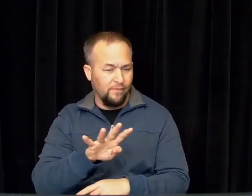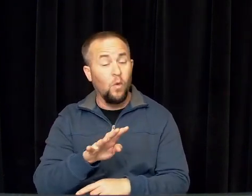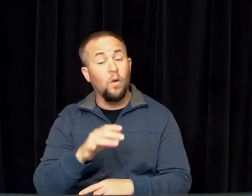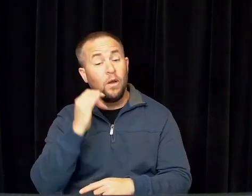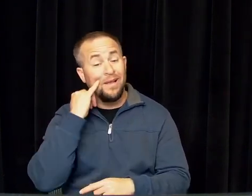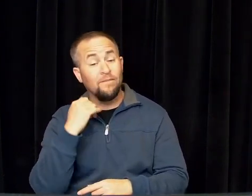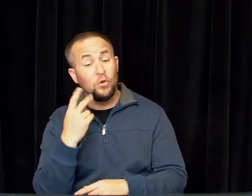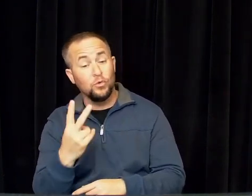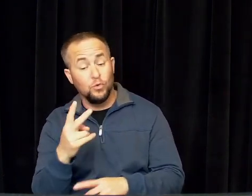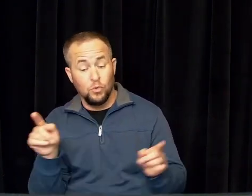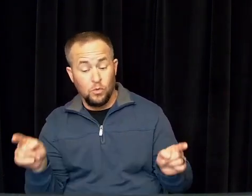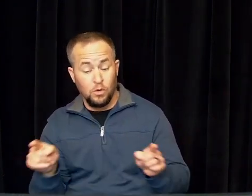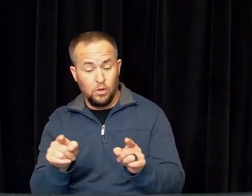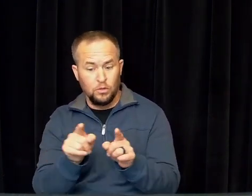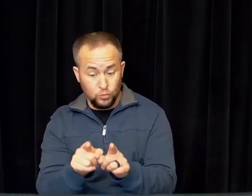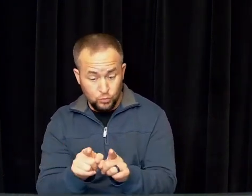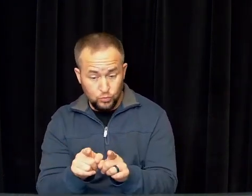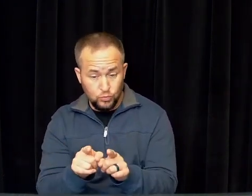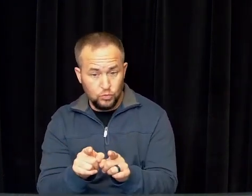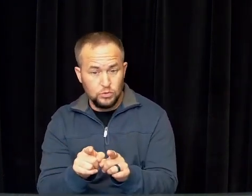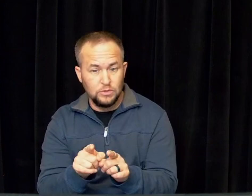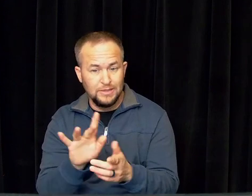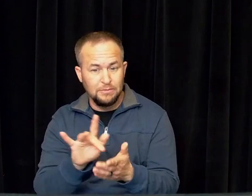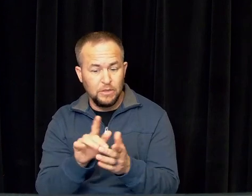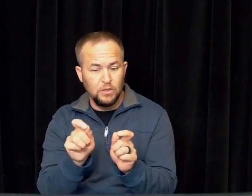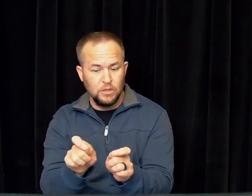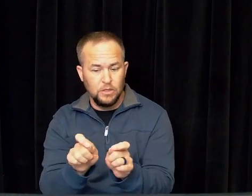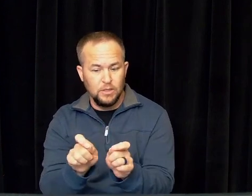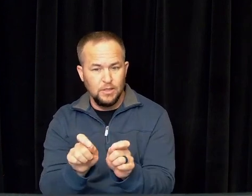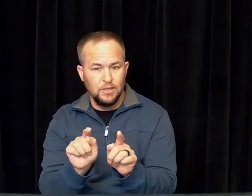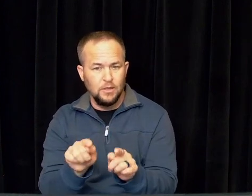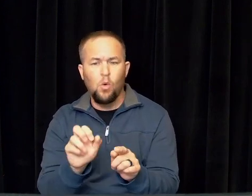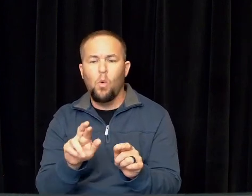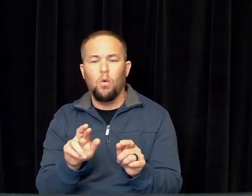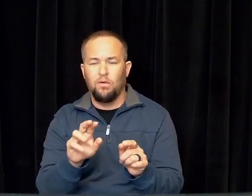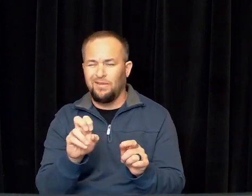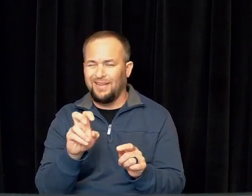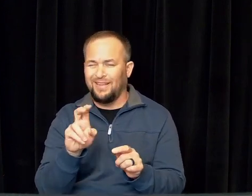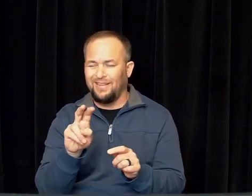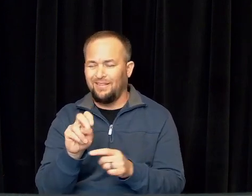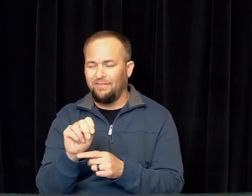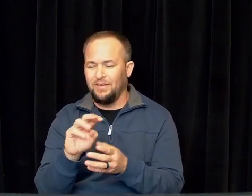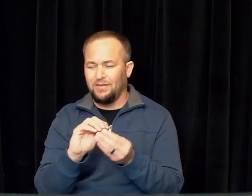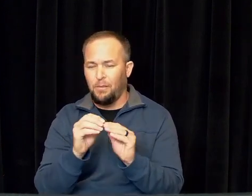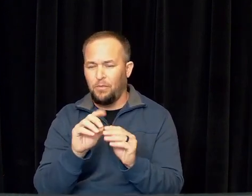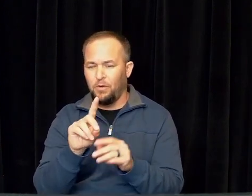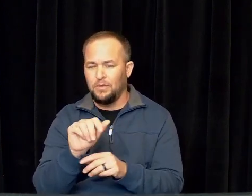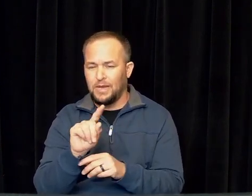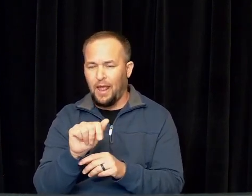two numbers in the middle or there's an even number of data or numbers in your data